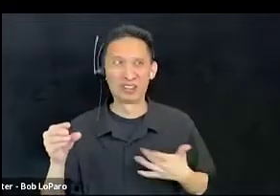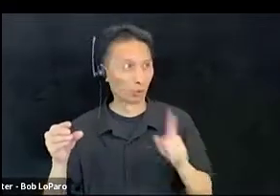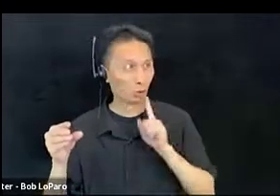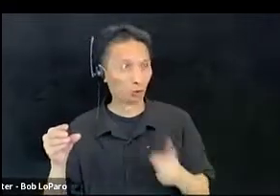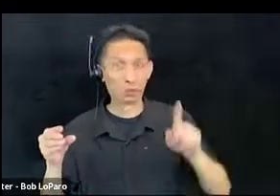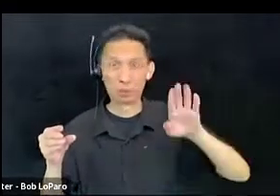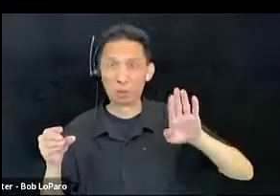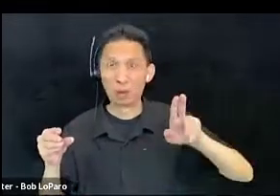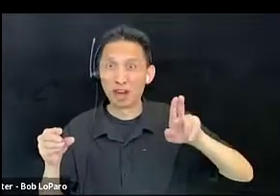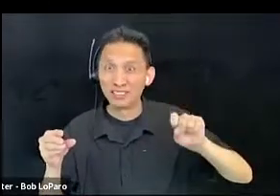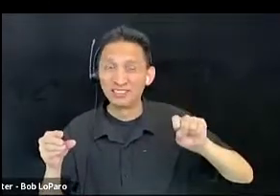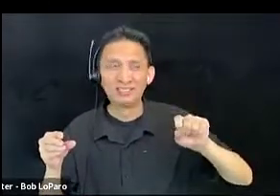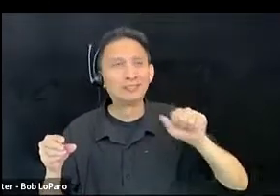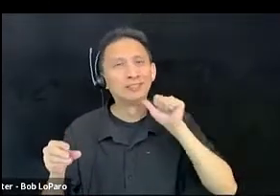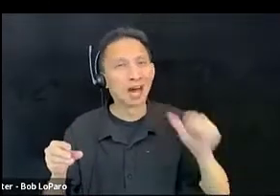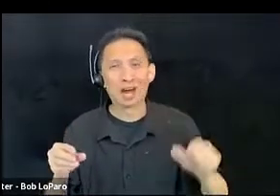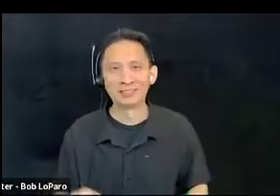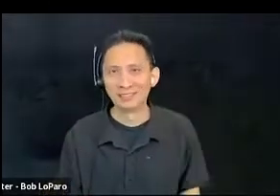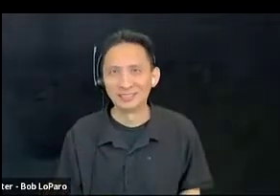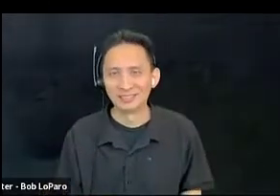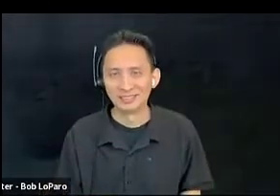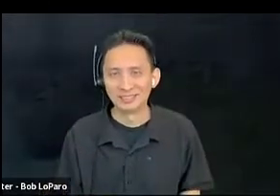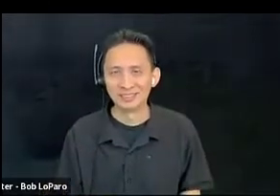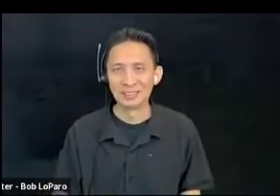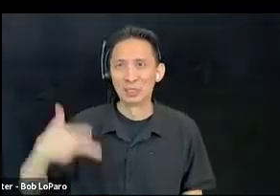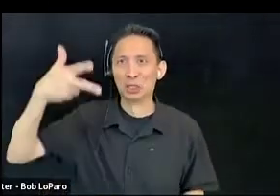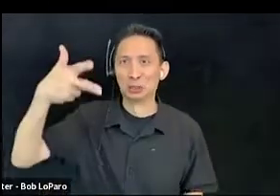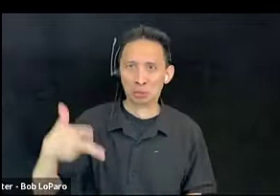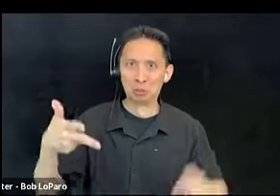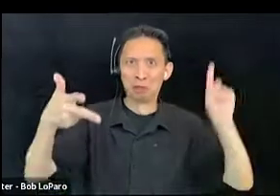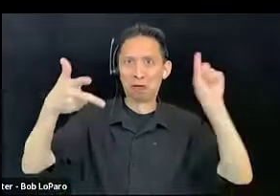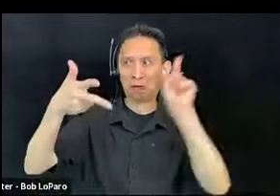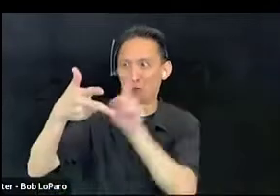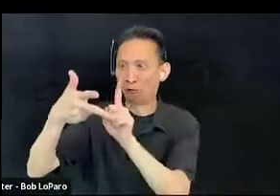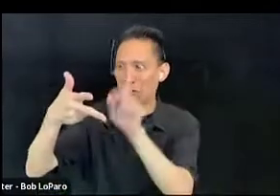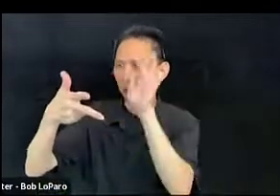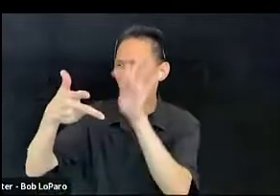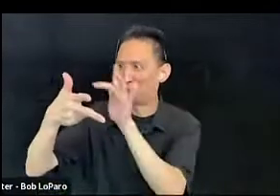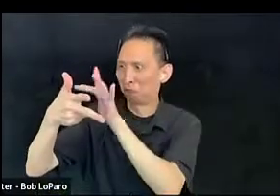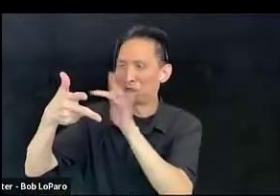The little toy bus doesn't actually feel like the experience of being on a bus, right?